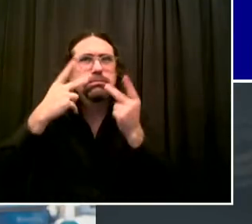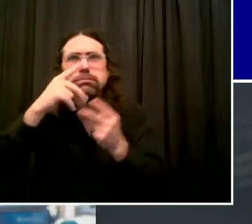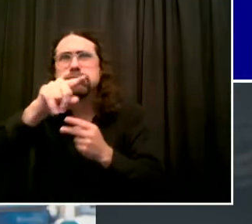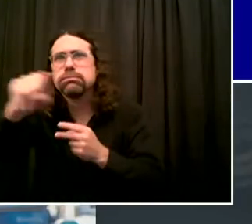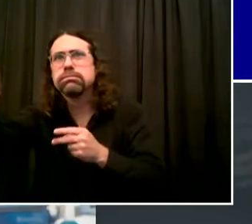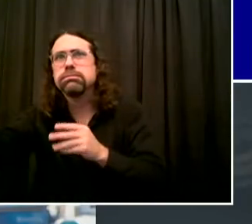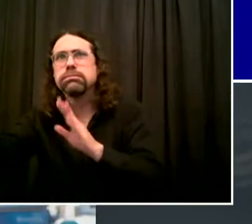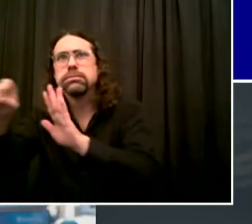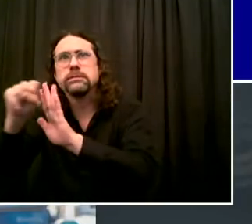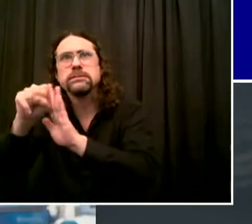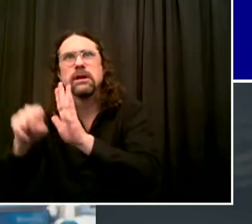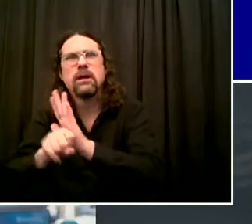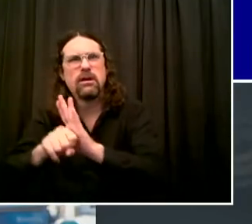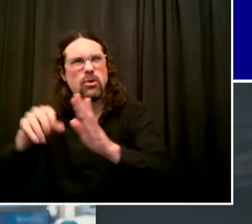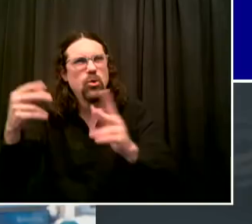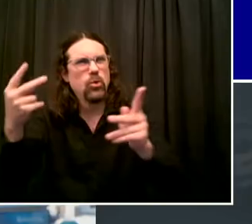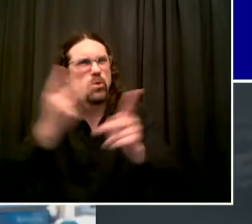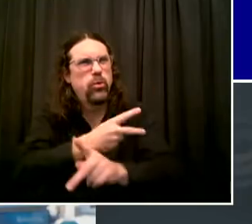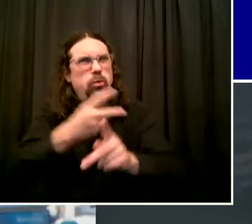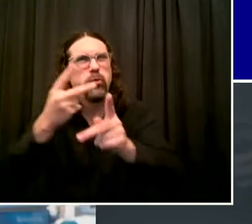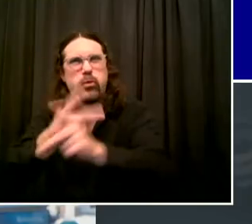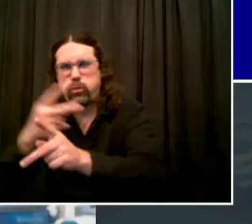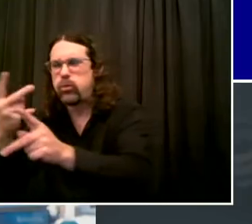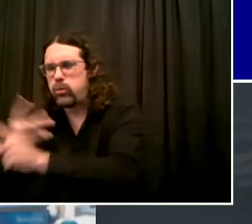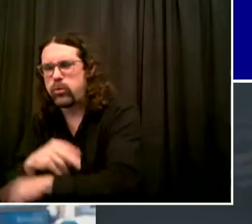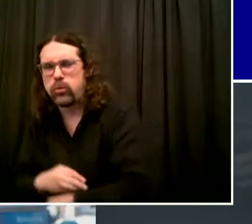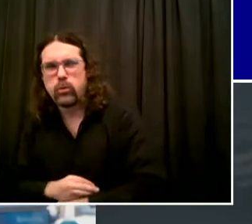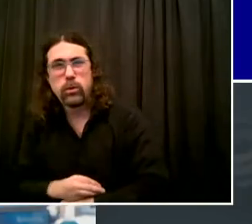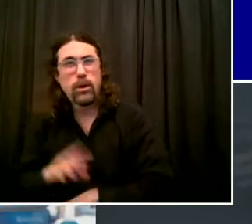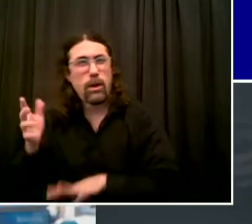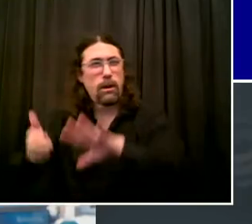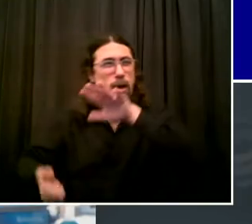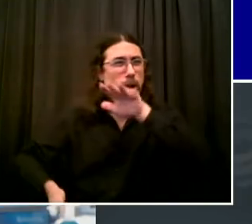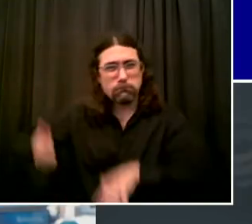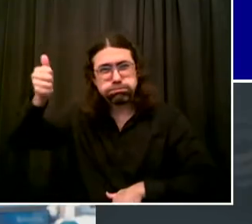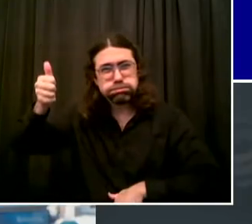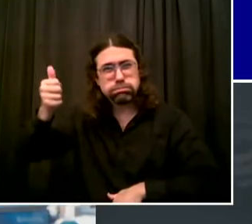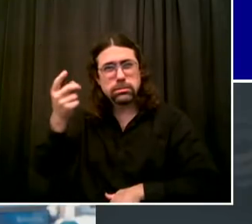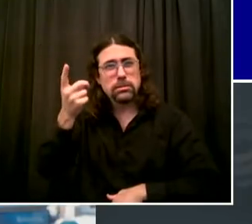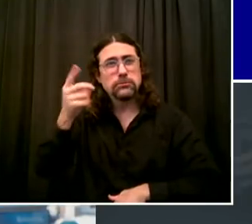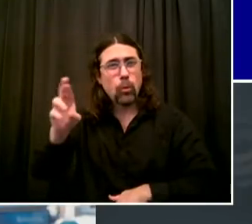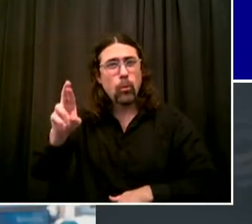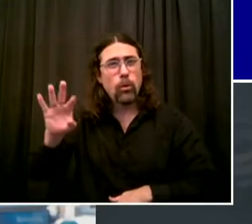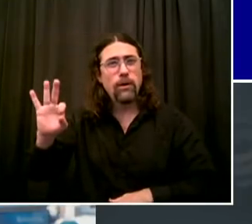LAST TWO DAYS